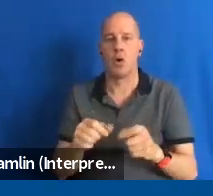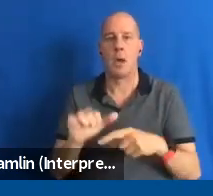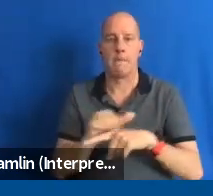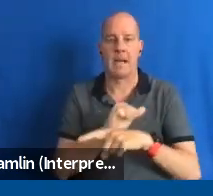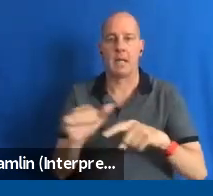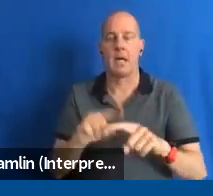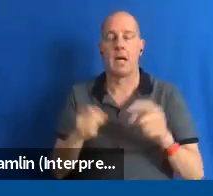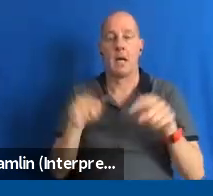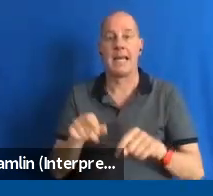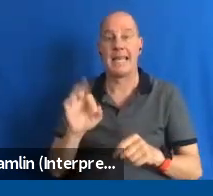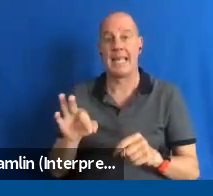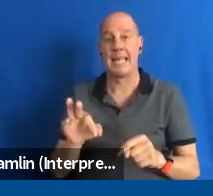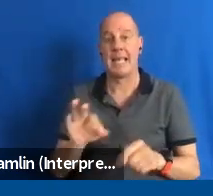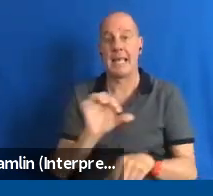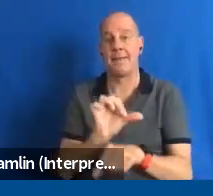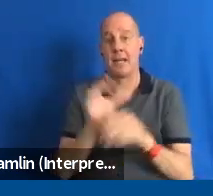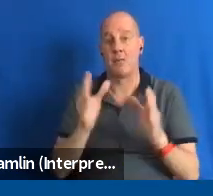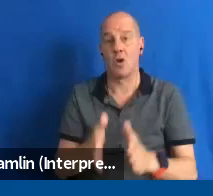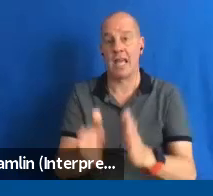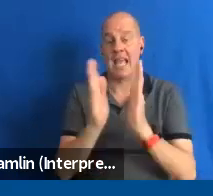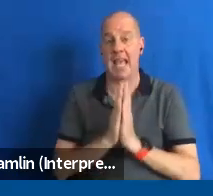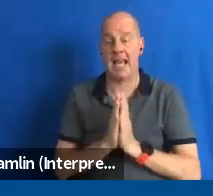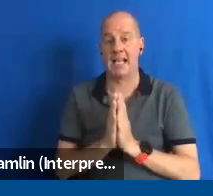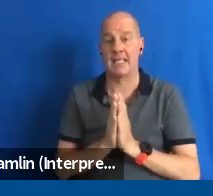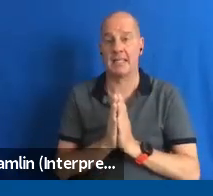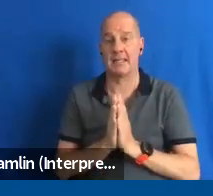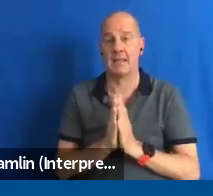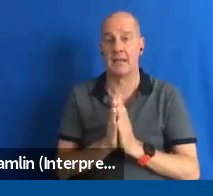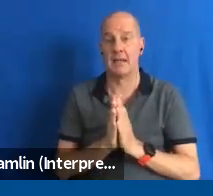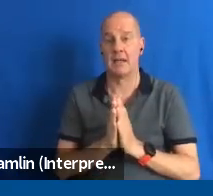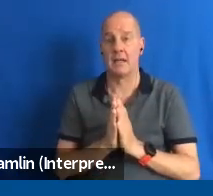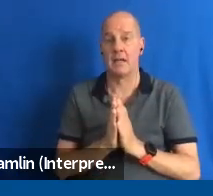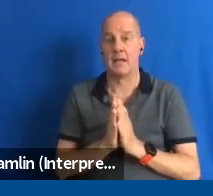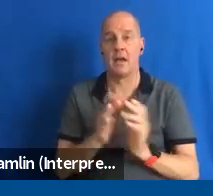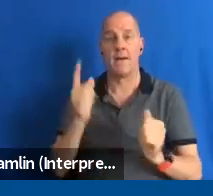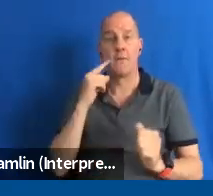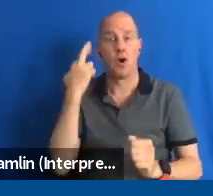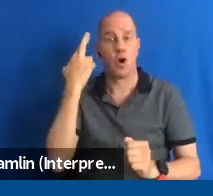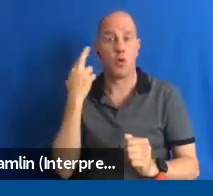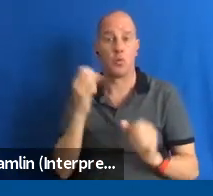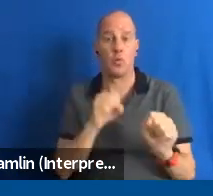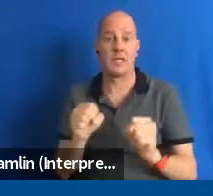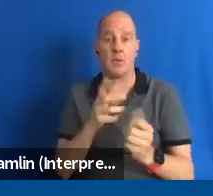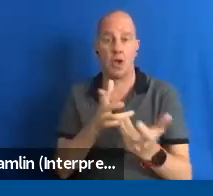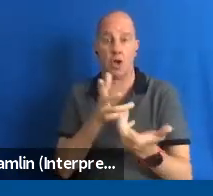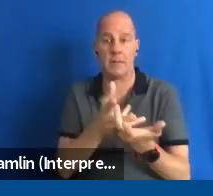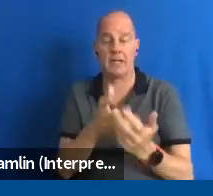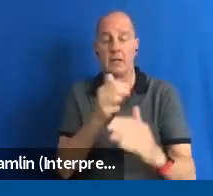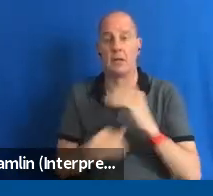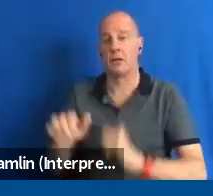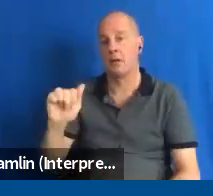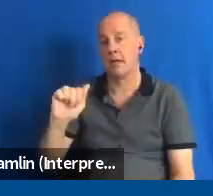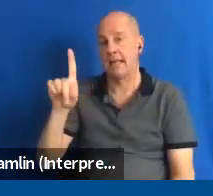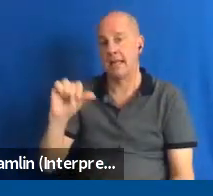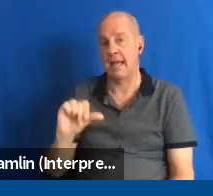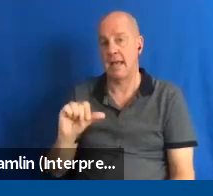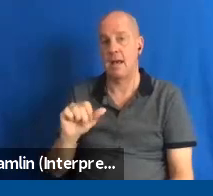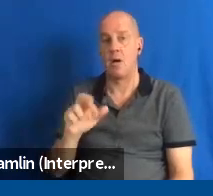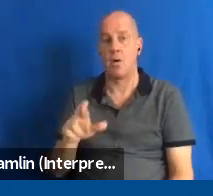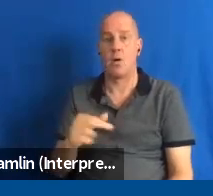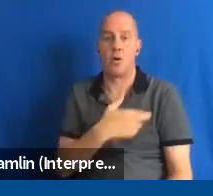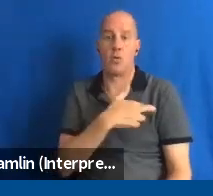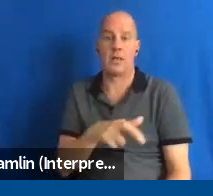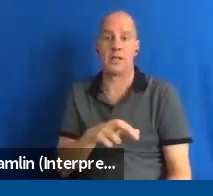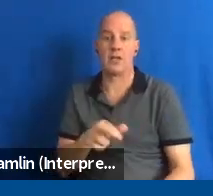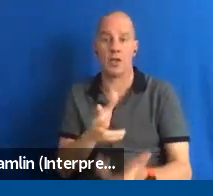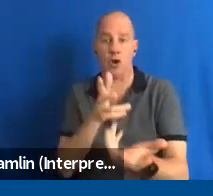employee asks for a reasonable accommodation under the ADA for religious accommodation also,